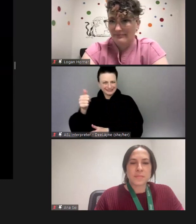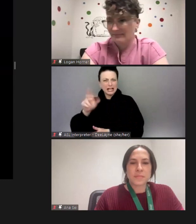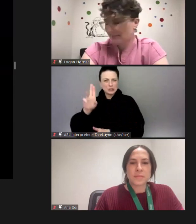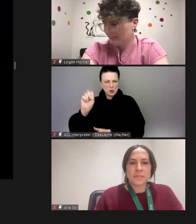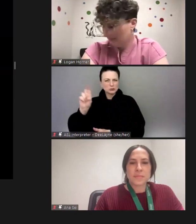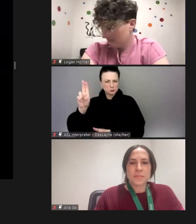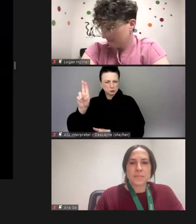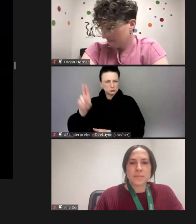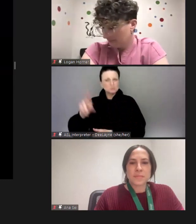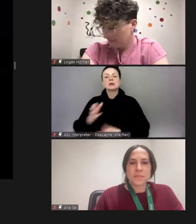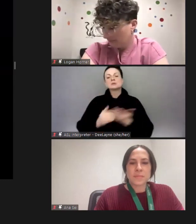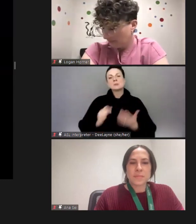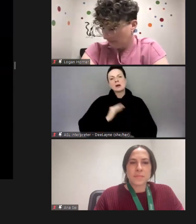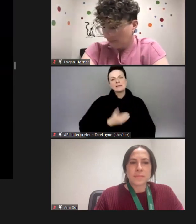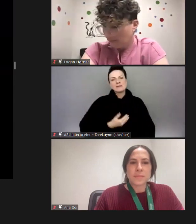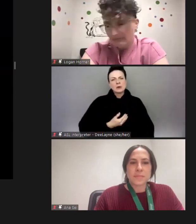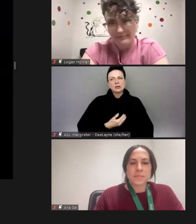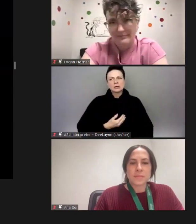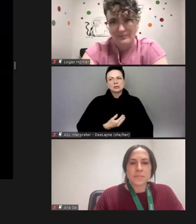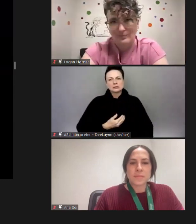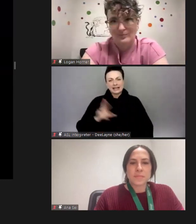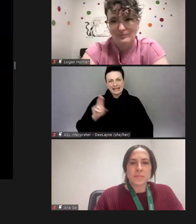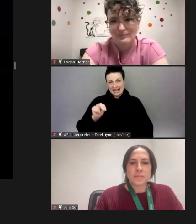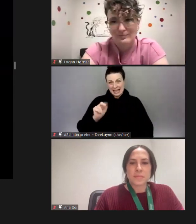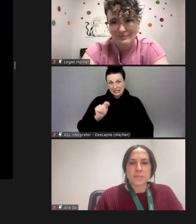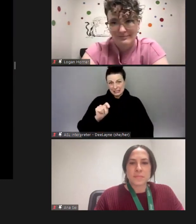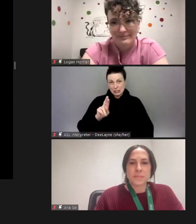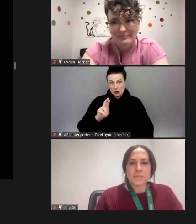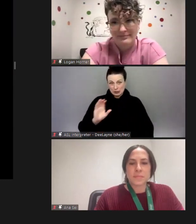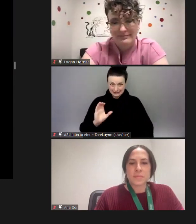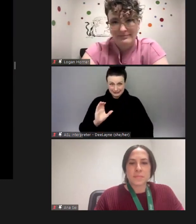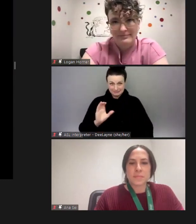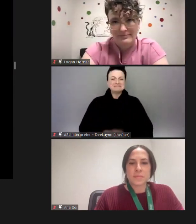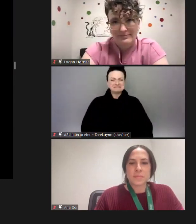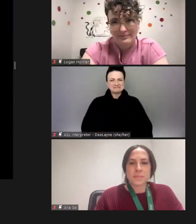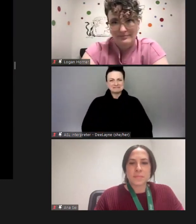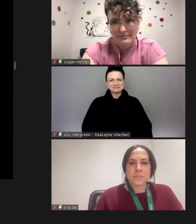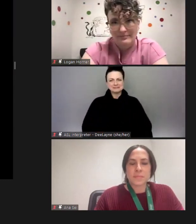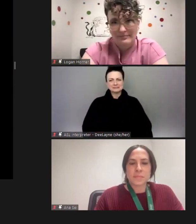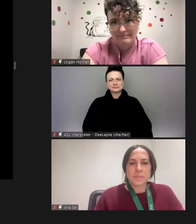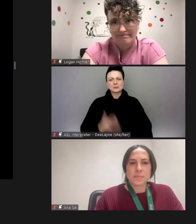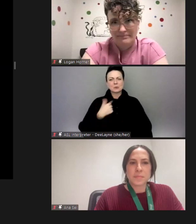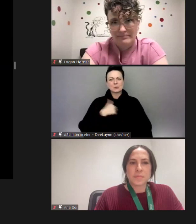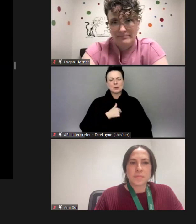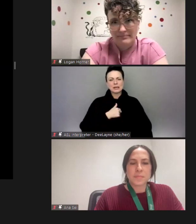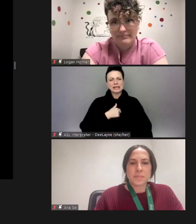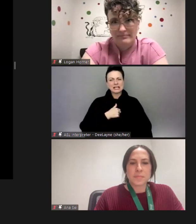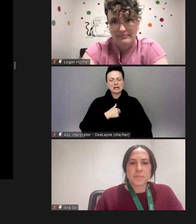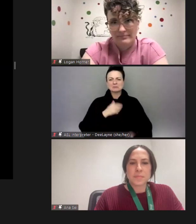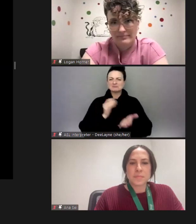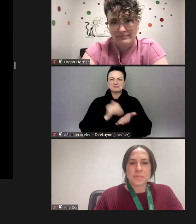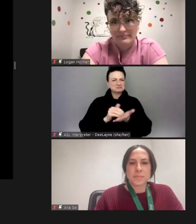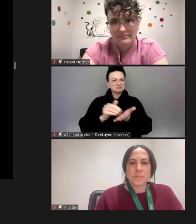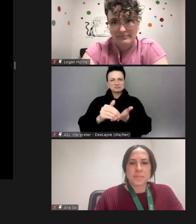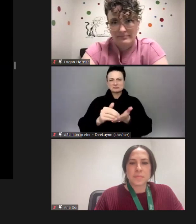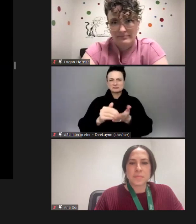of our